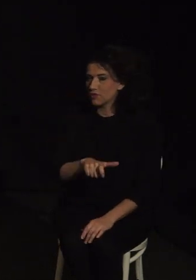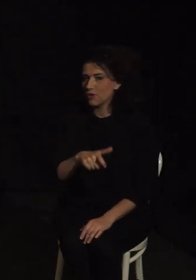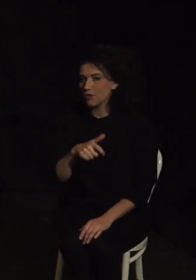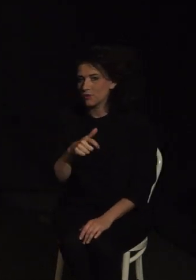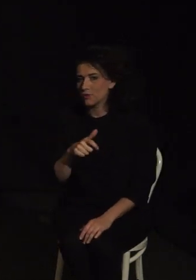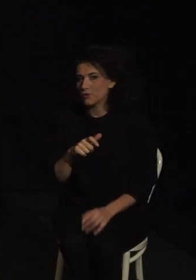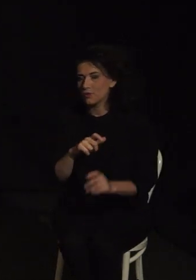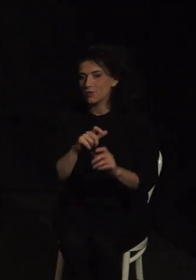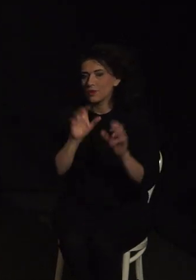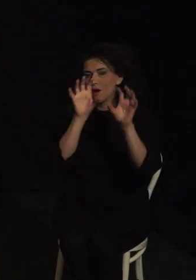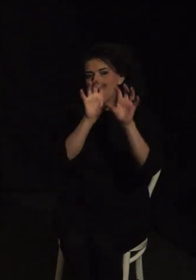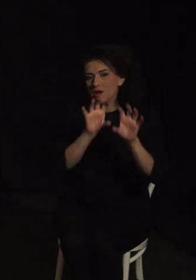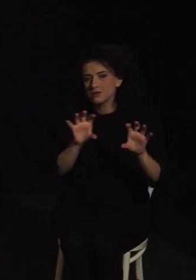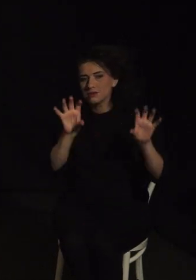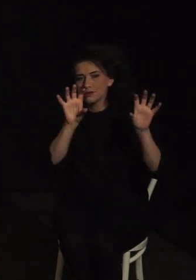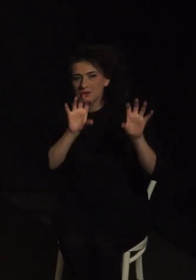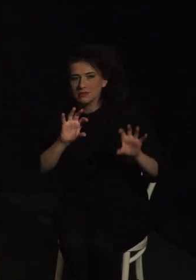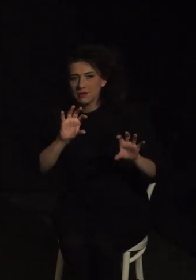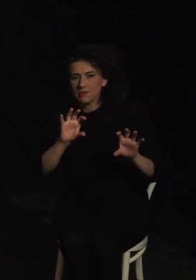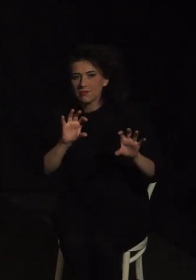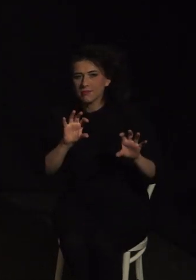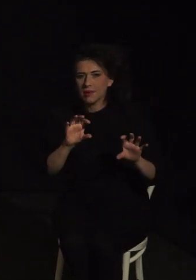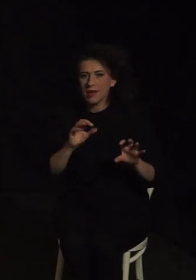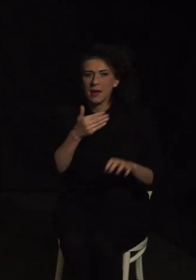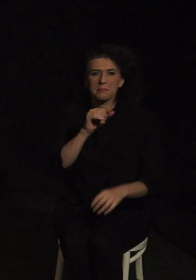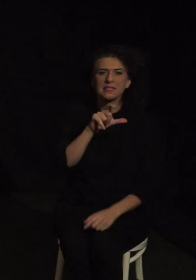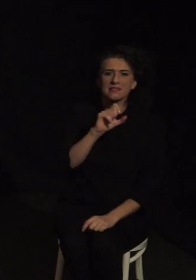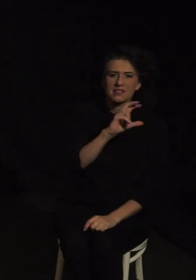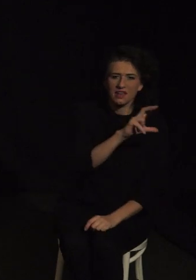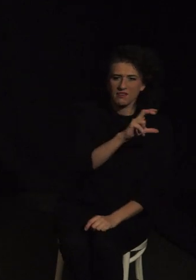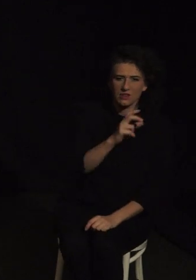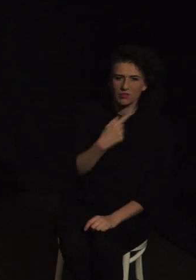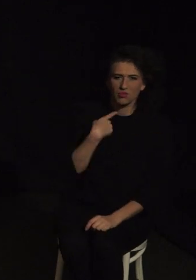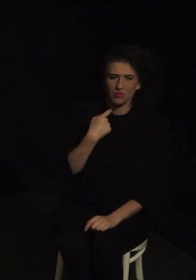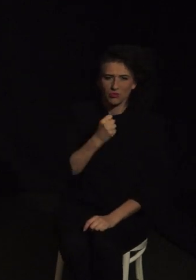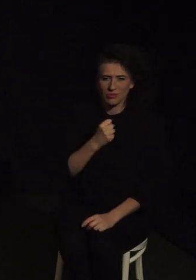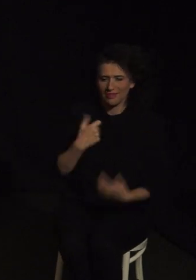"Dziś piękność Twą w całej ozdobie..." Mickiewicz didn't want to bore us,